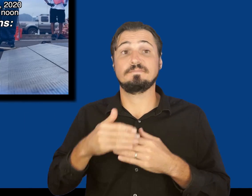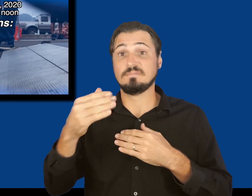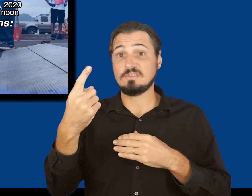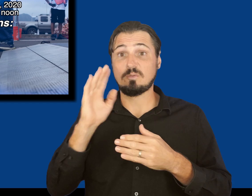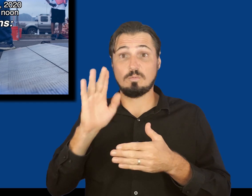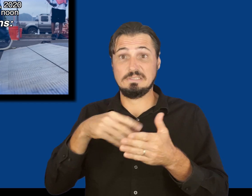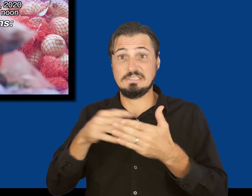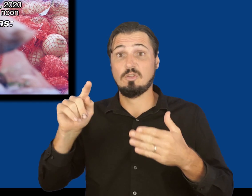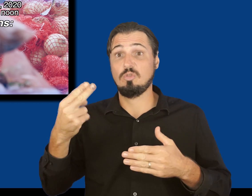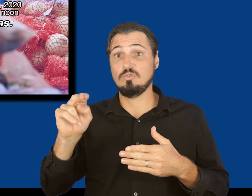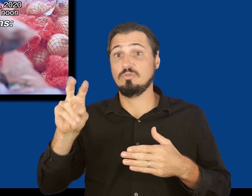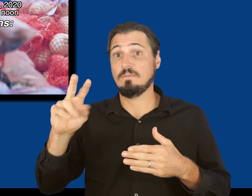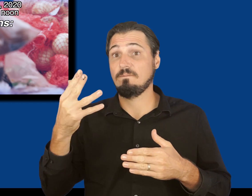November 5th from 10 a.m.